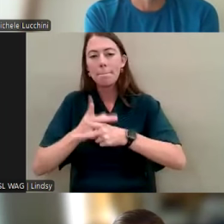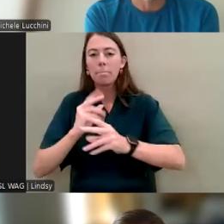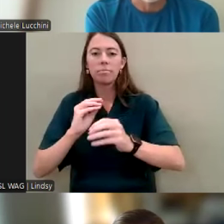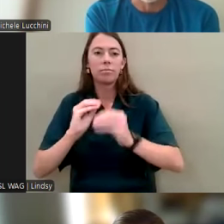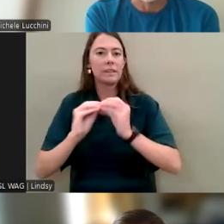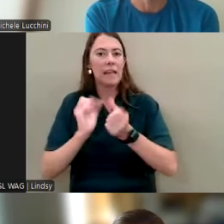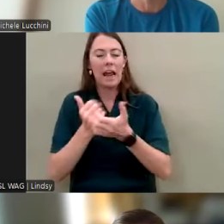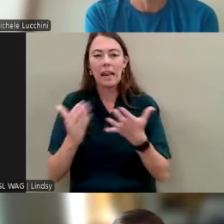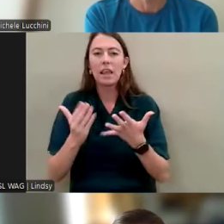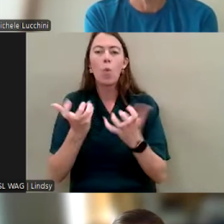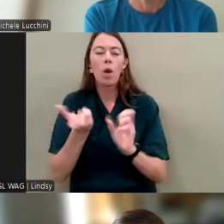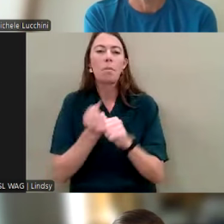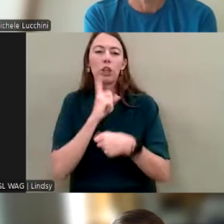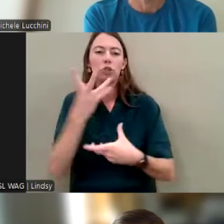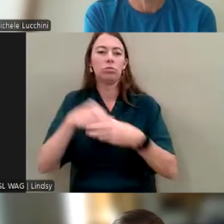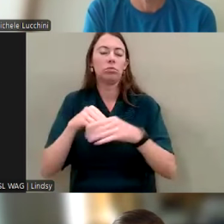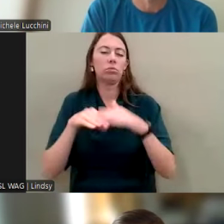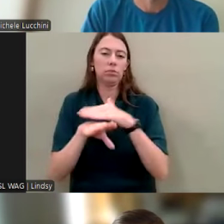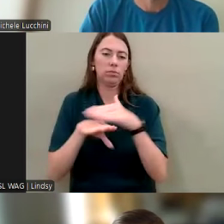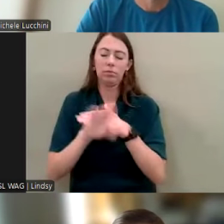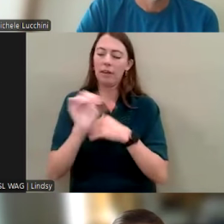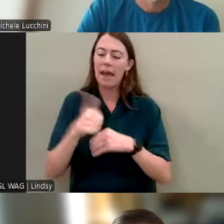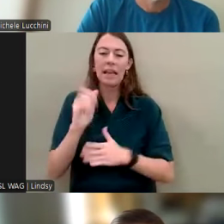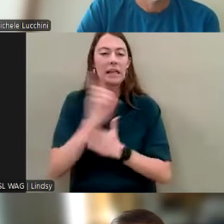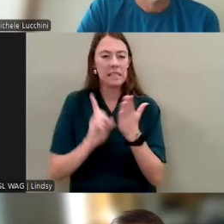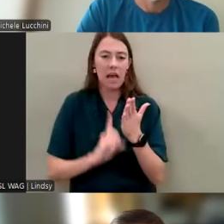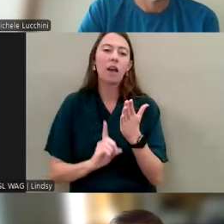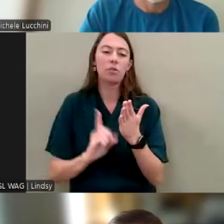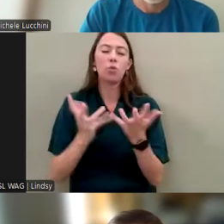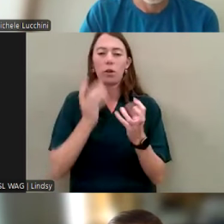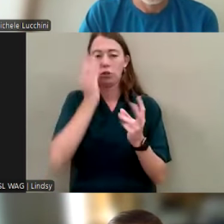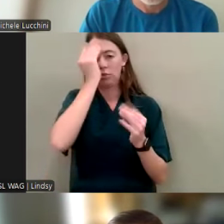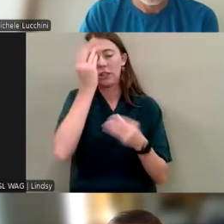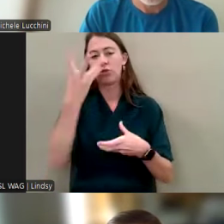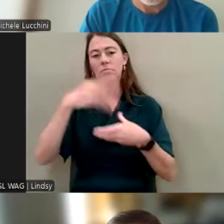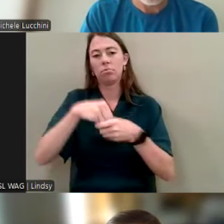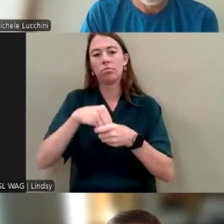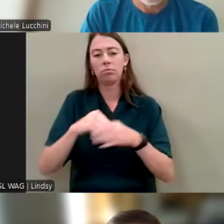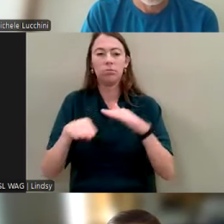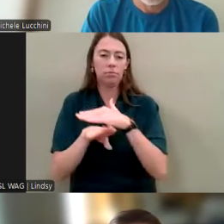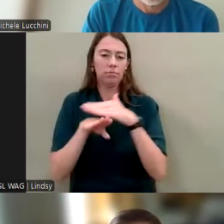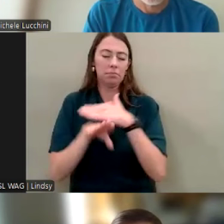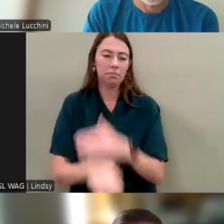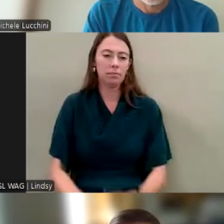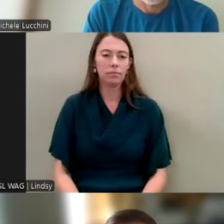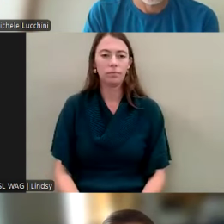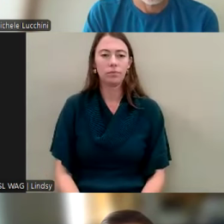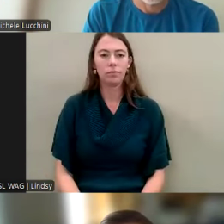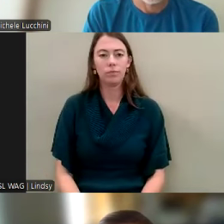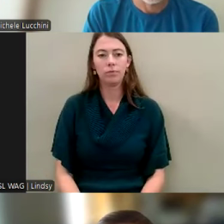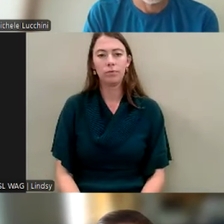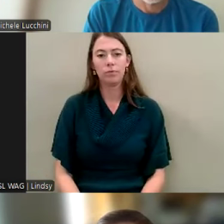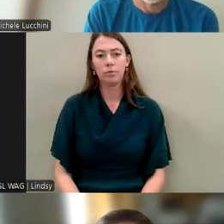every design and so on and so forth. >> MALCOLM MEISTRELL: Thank you both again.